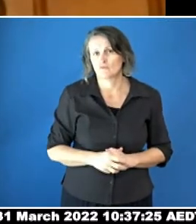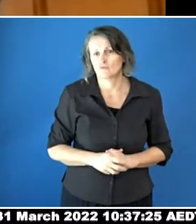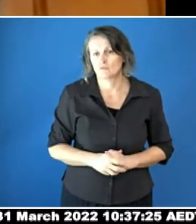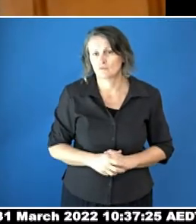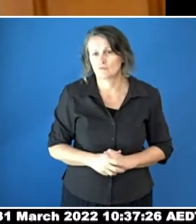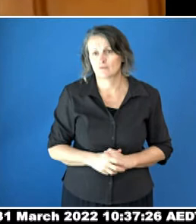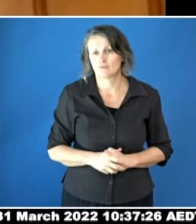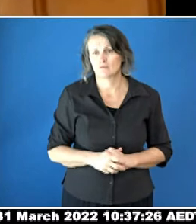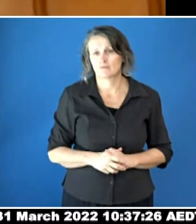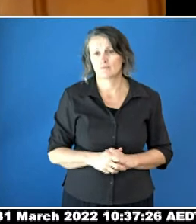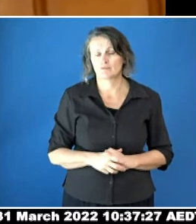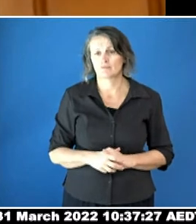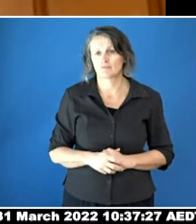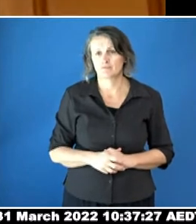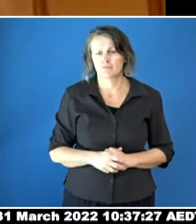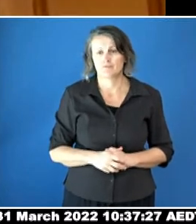abused, I cry.